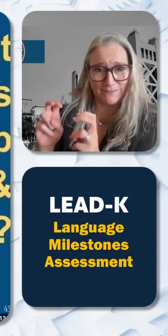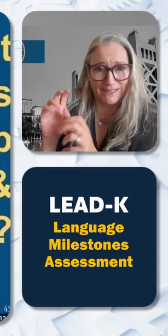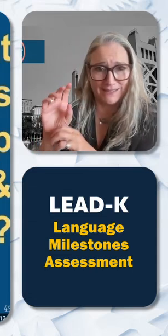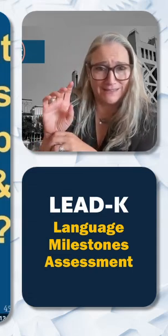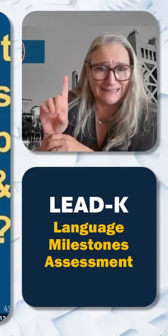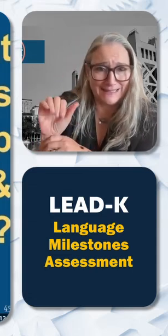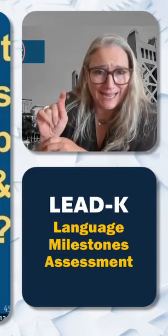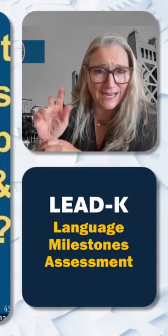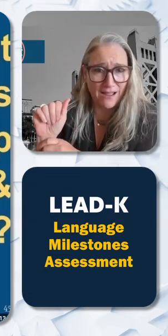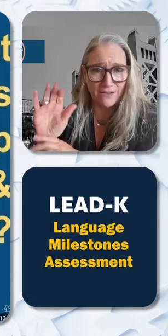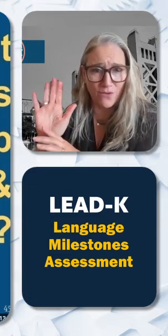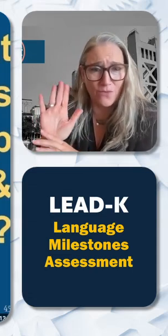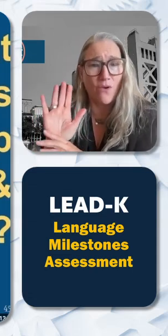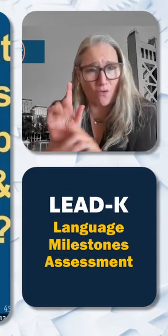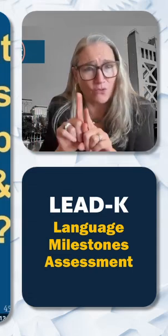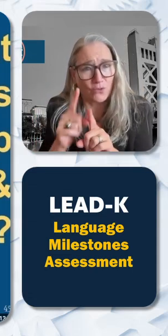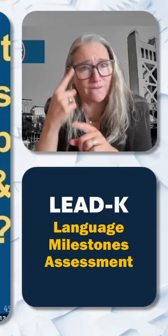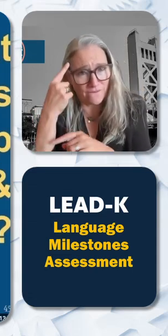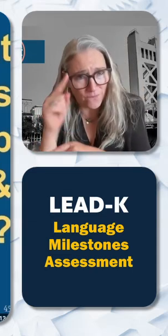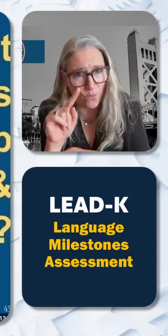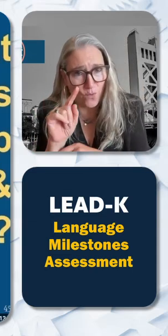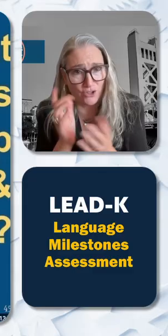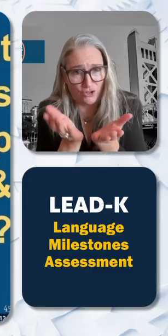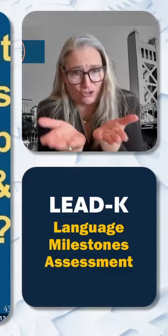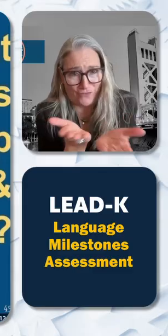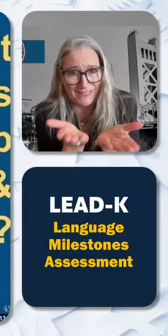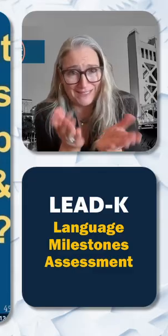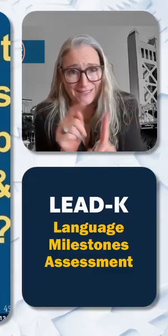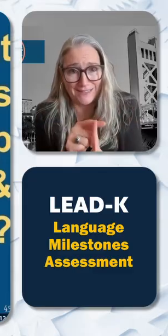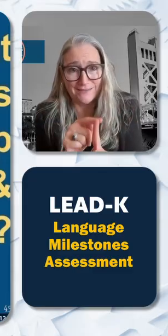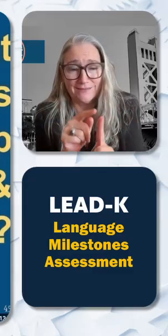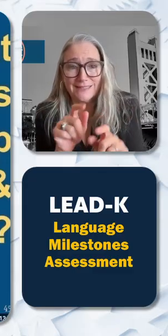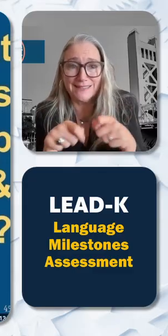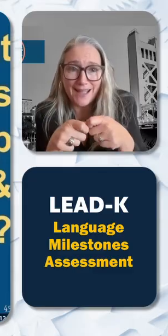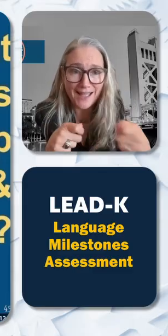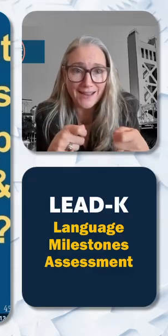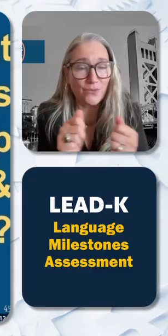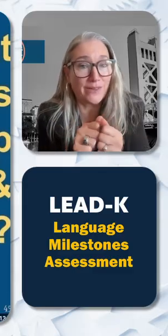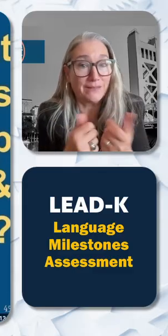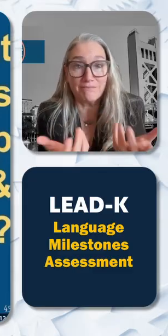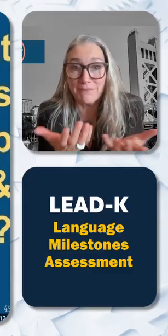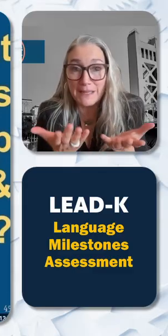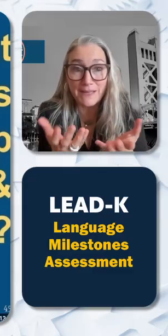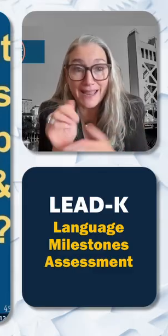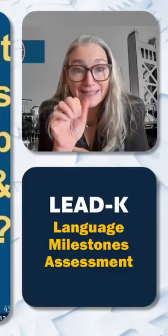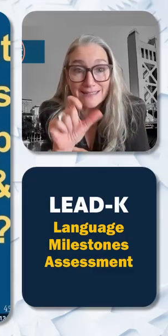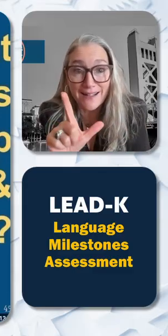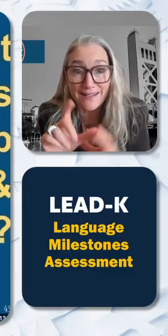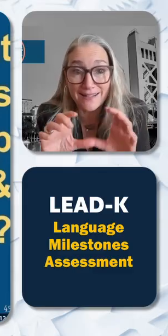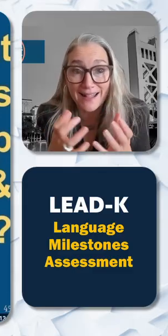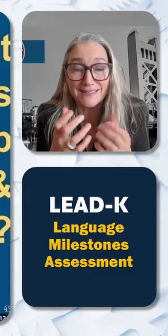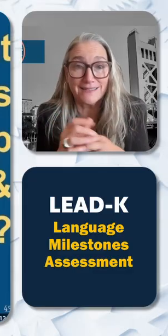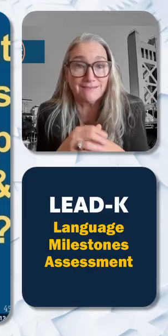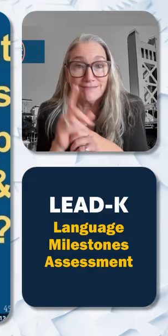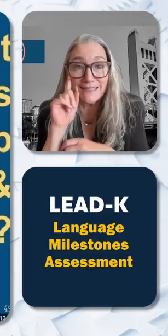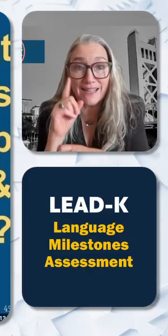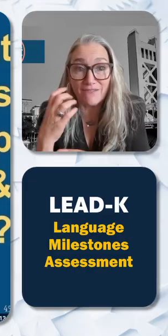Not only for assessments and data, but also for services, service provision, and this could tie